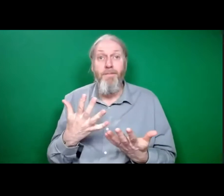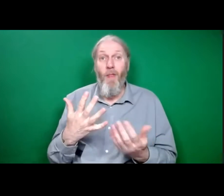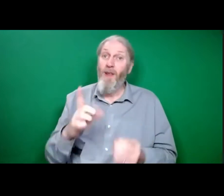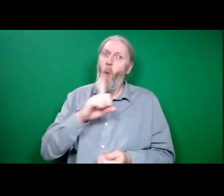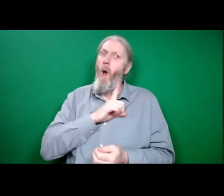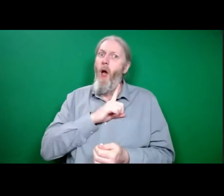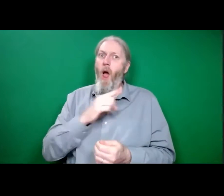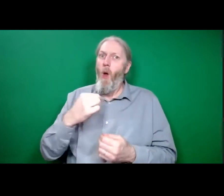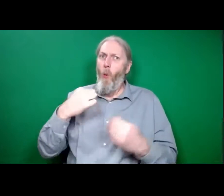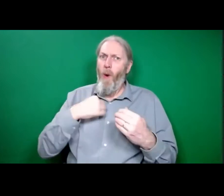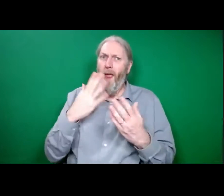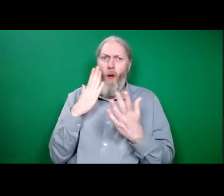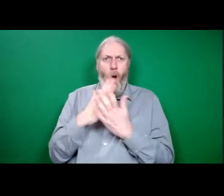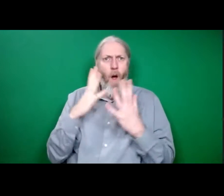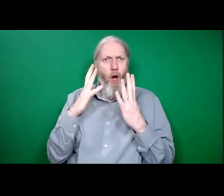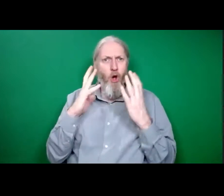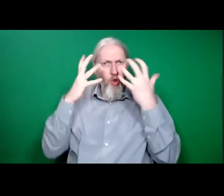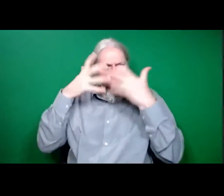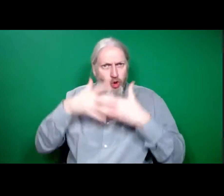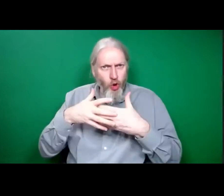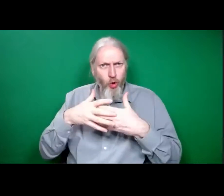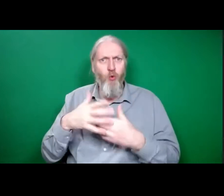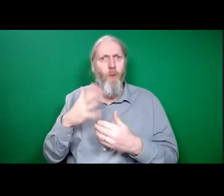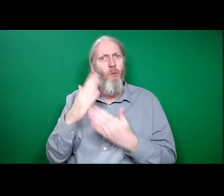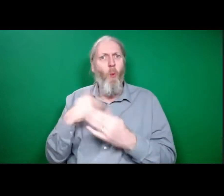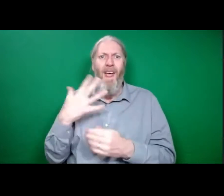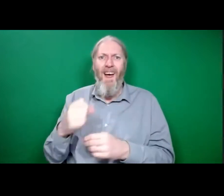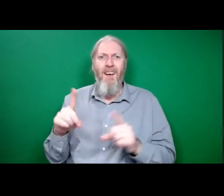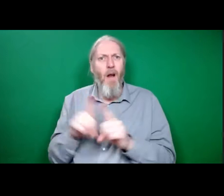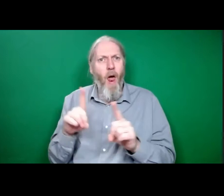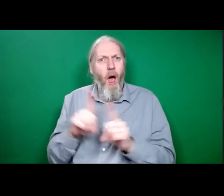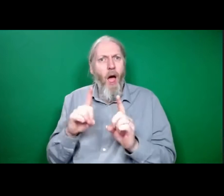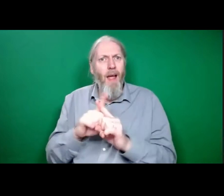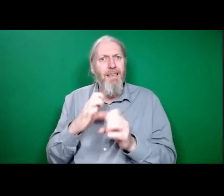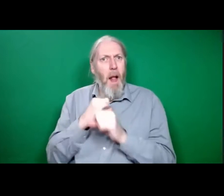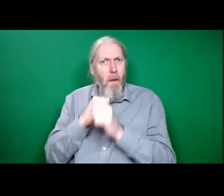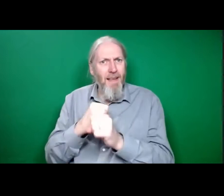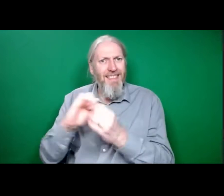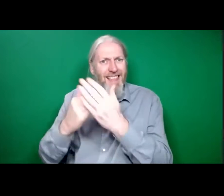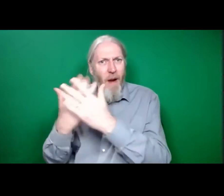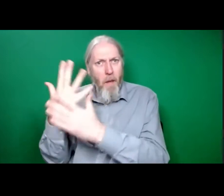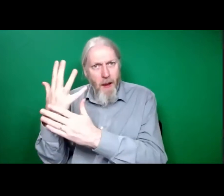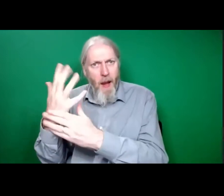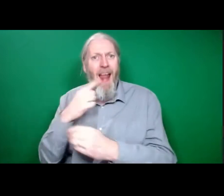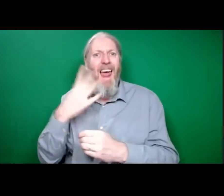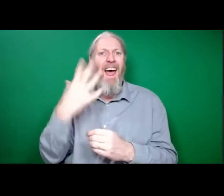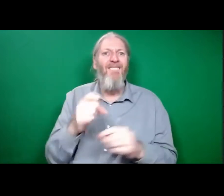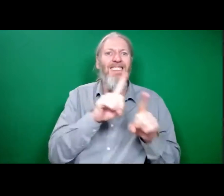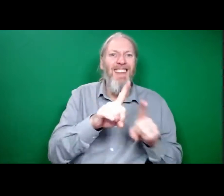And, actually, Stephen asked whether there was actually an issue about empty high street shops and whether the